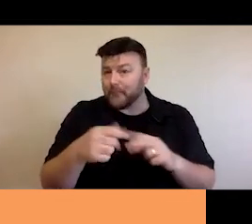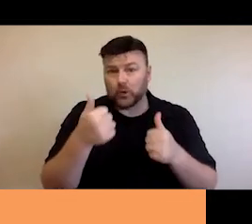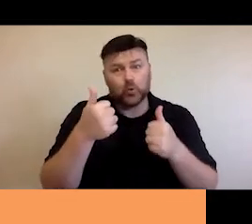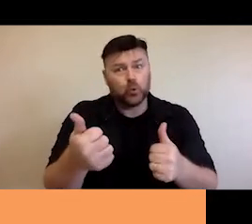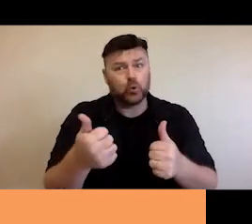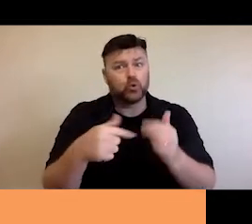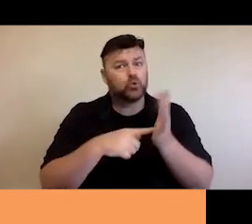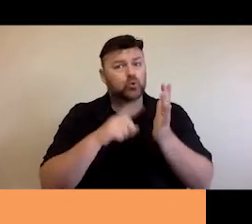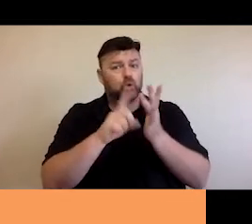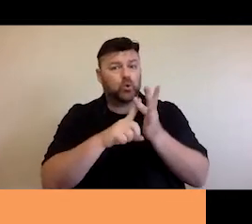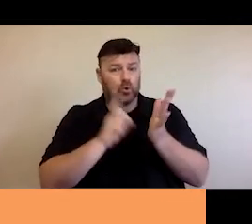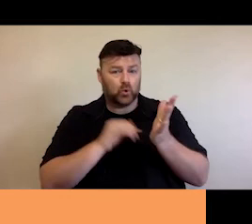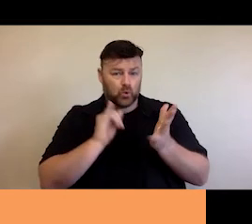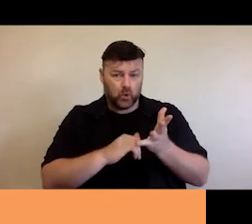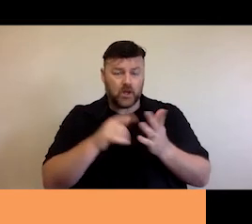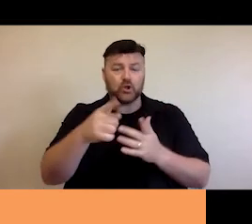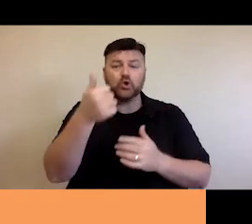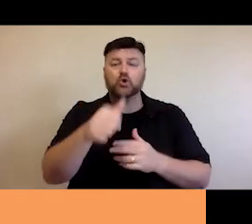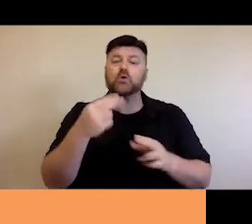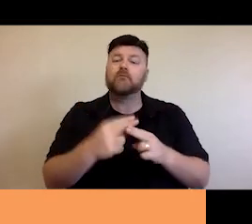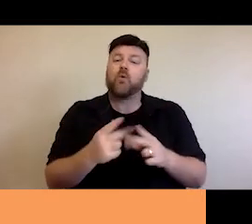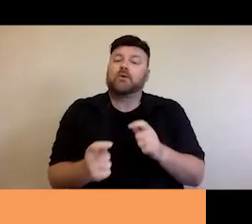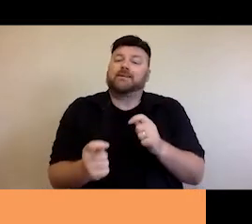could possibly happen in the next few years. Our ideas, our